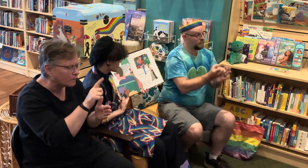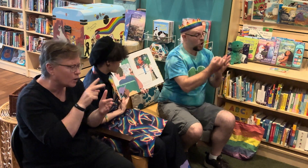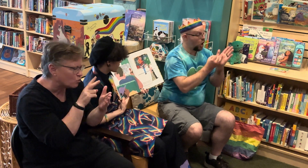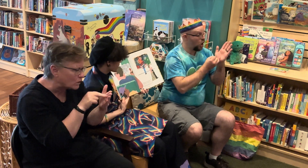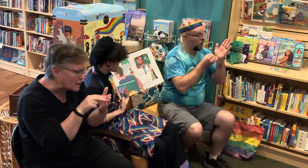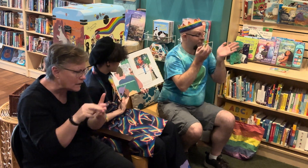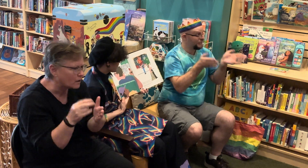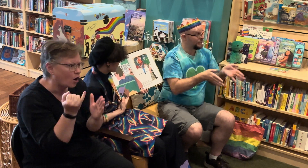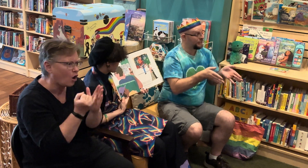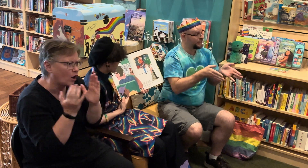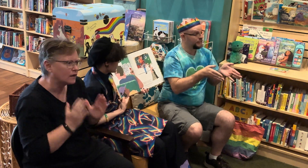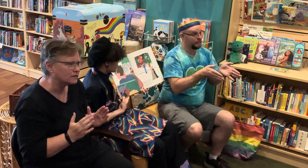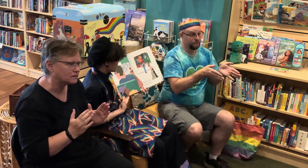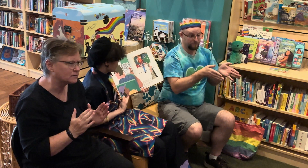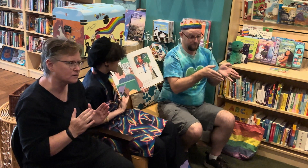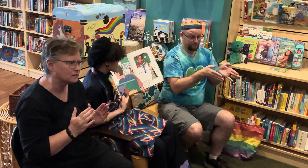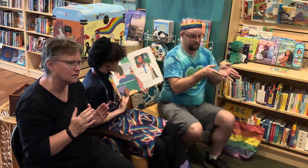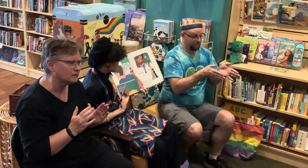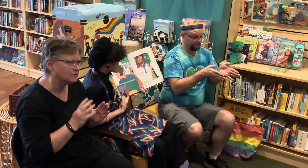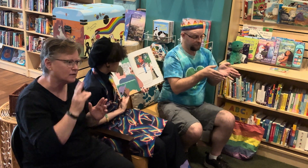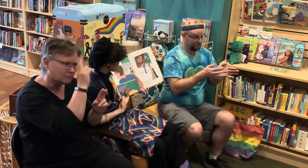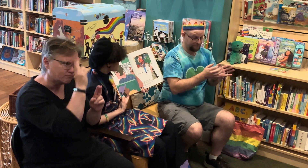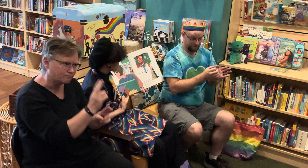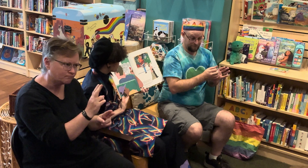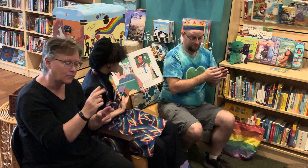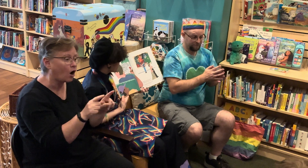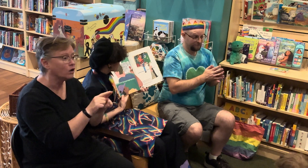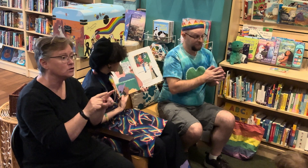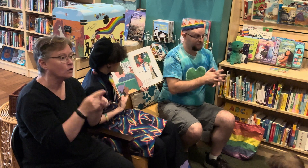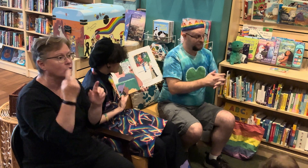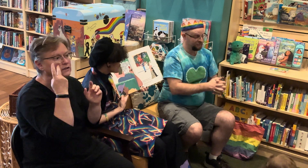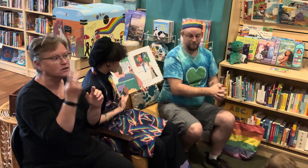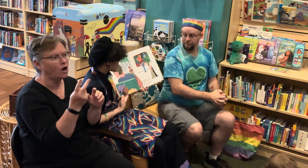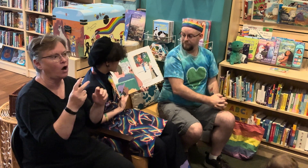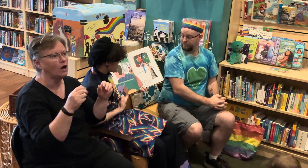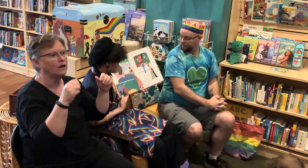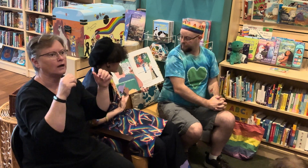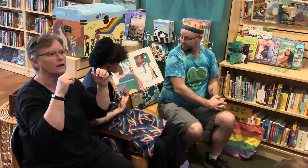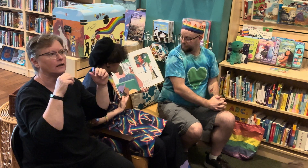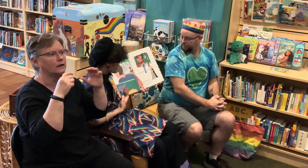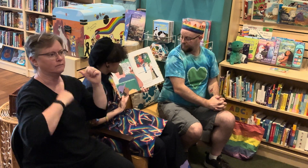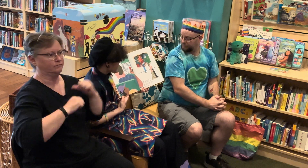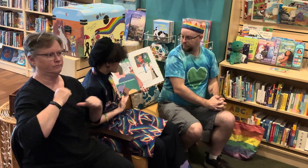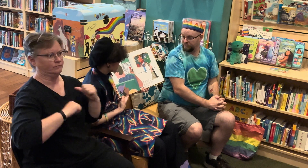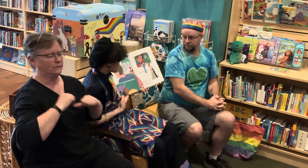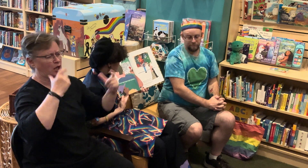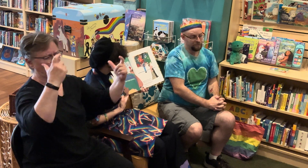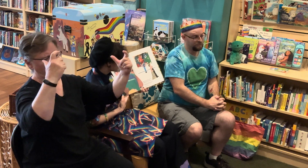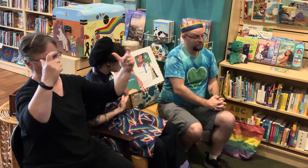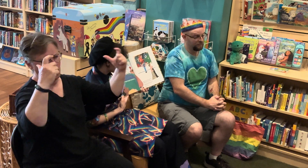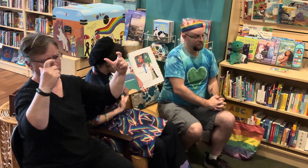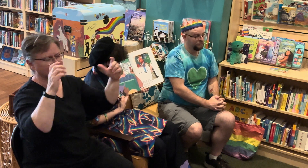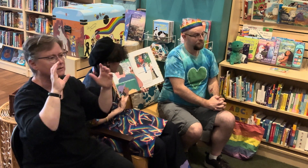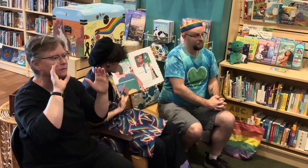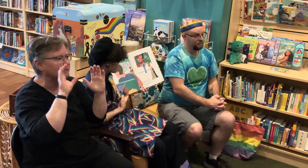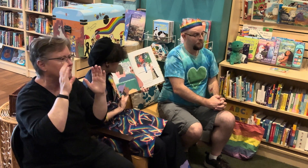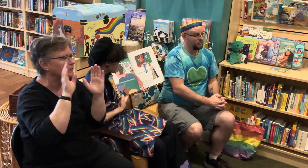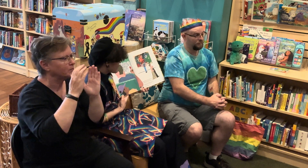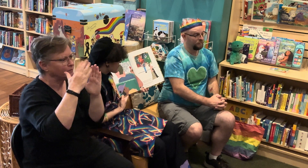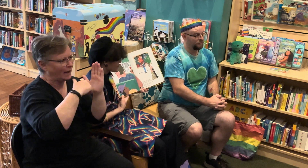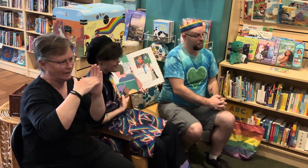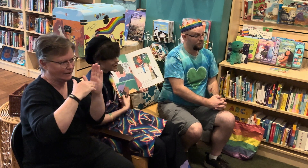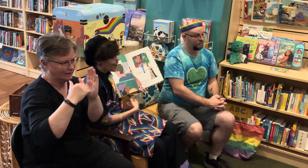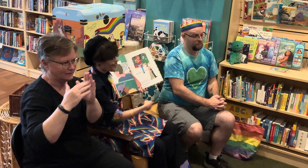admired. He also saw an exhibition of enormous paintings by Pierre Alinsky. Keith was blown